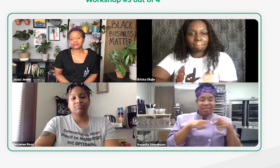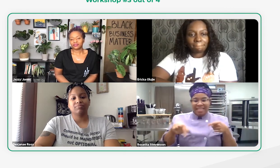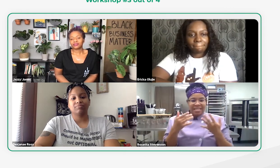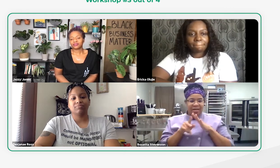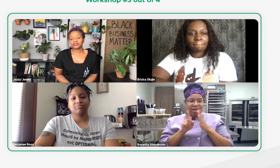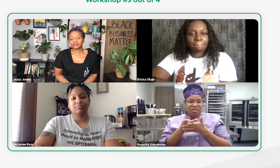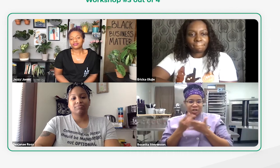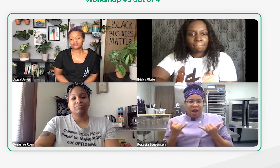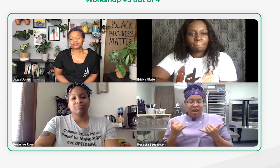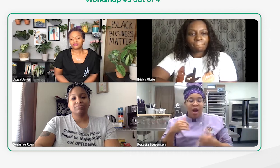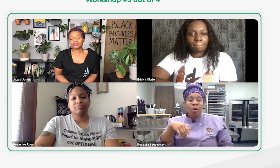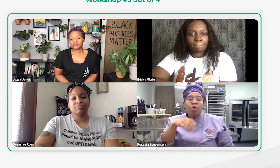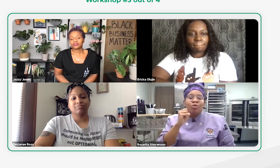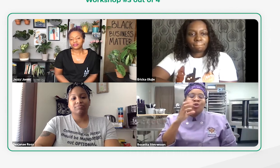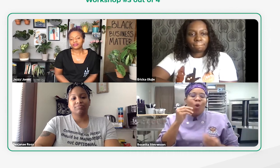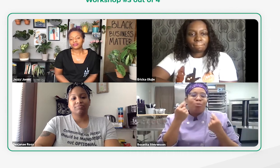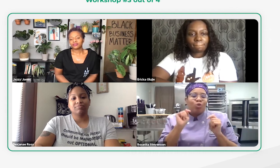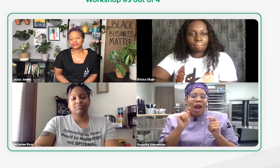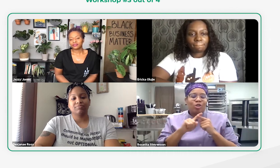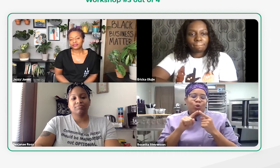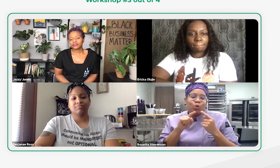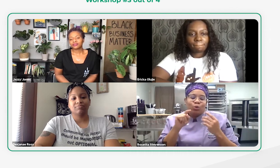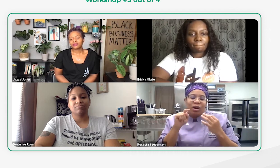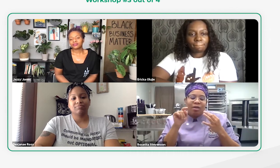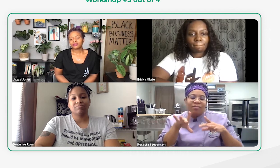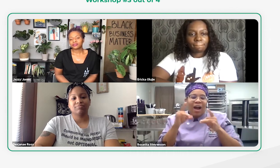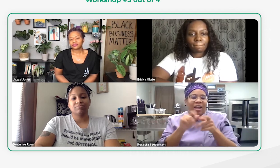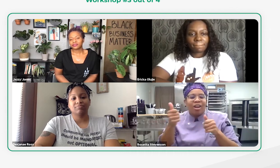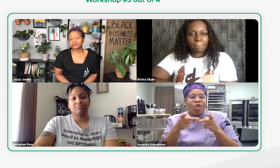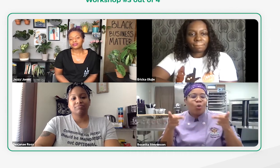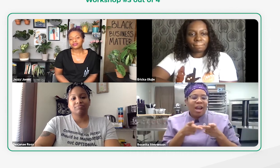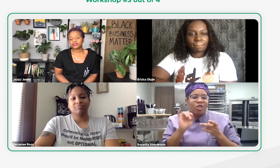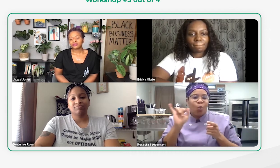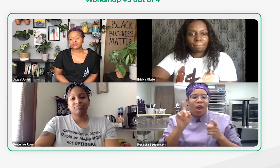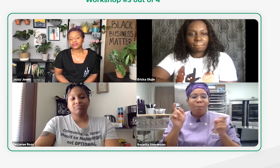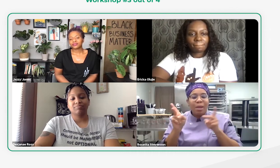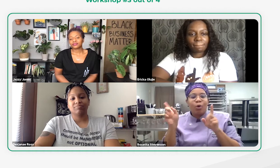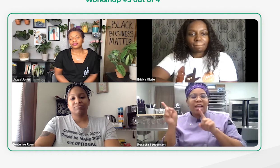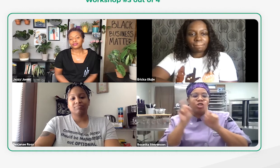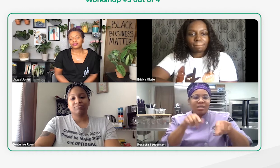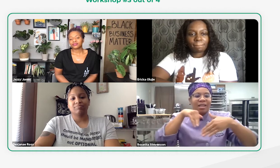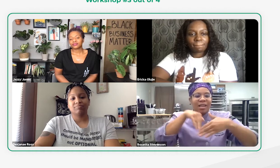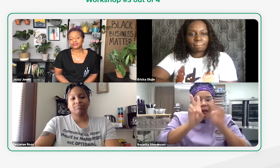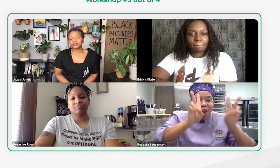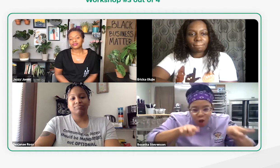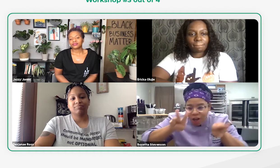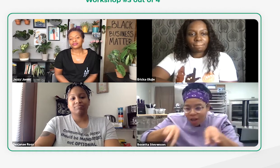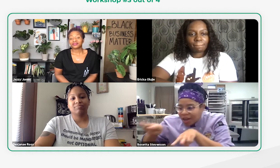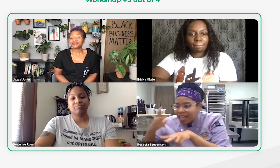I do have a front entrance that's off the kitchen. I would go to another location where someone could